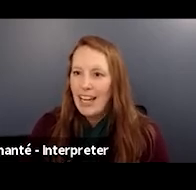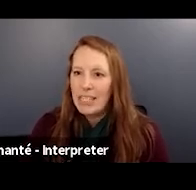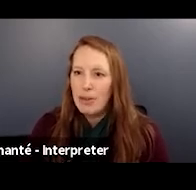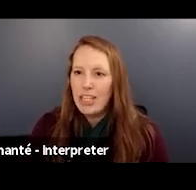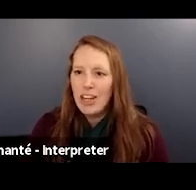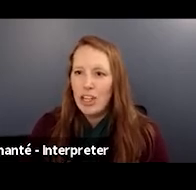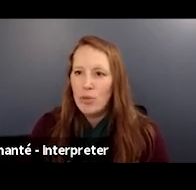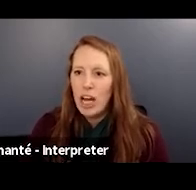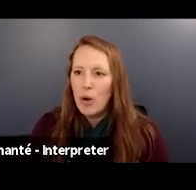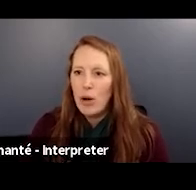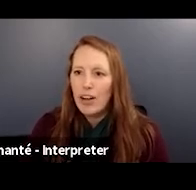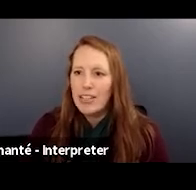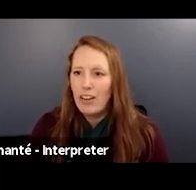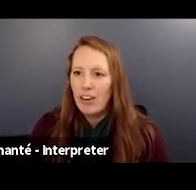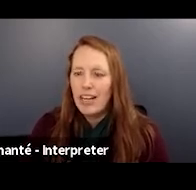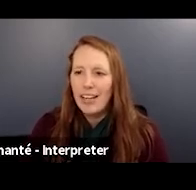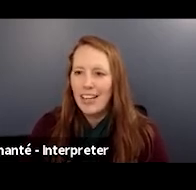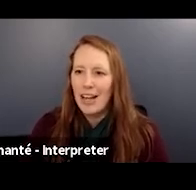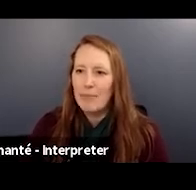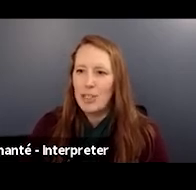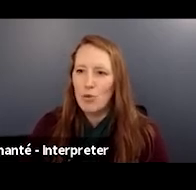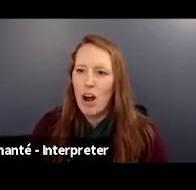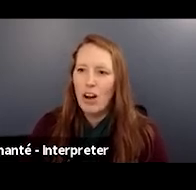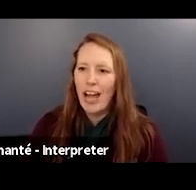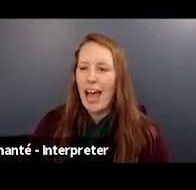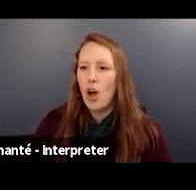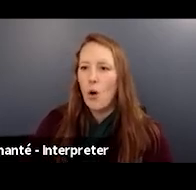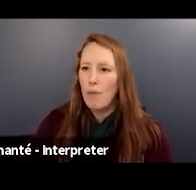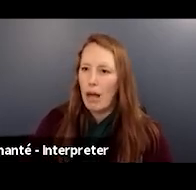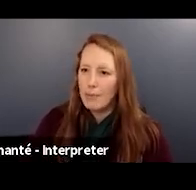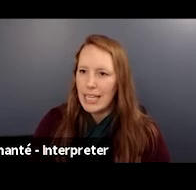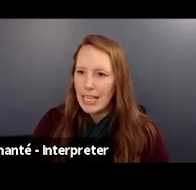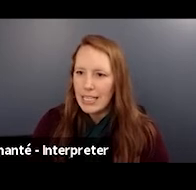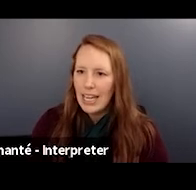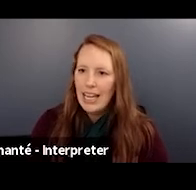especially here in Utah where it's a very strong at-home mom state,